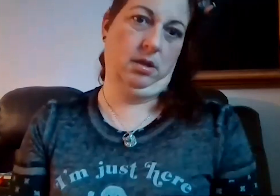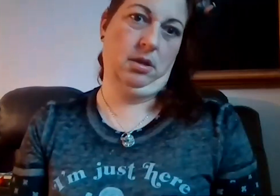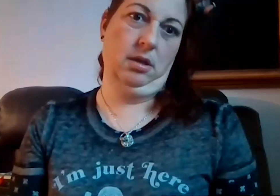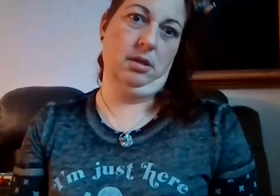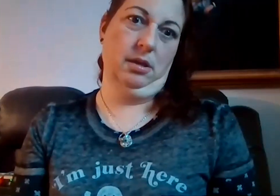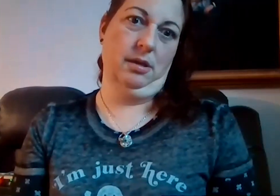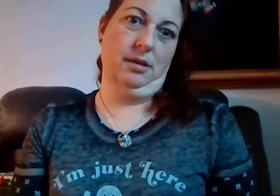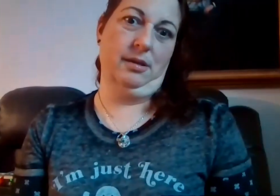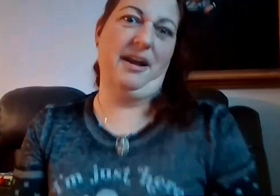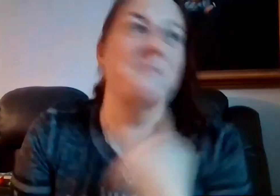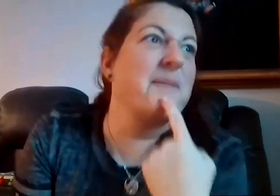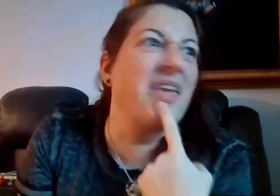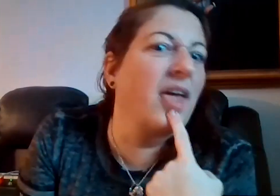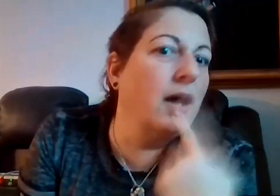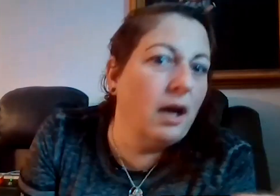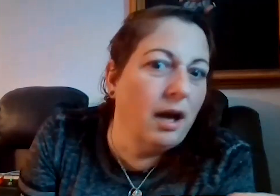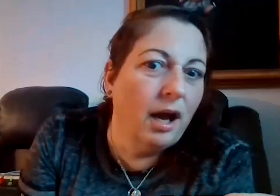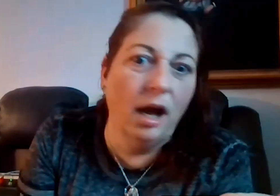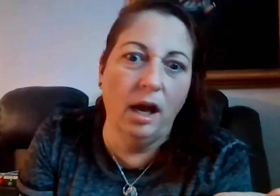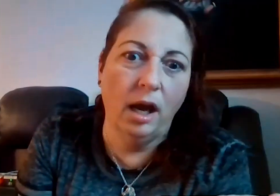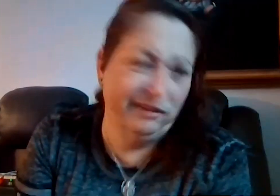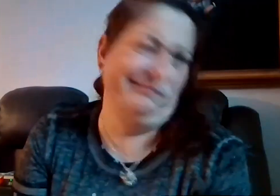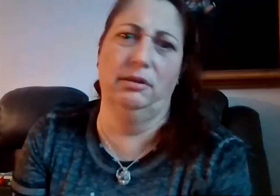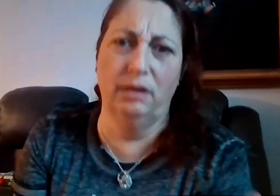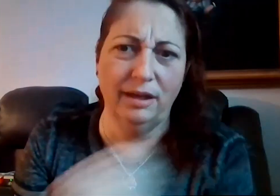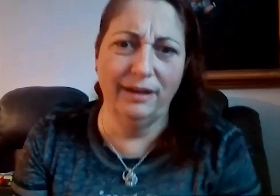and make fun of that as a sense of deaf pride.